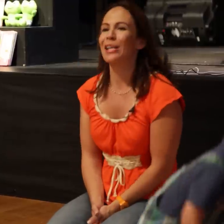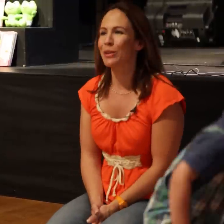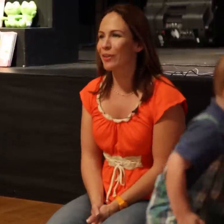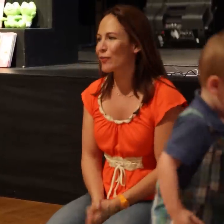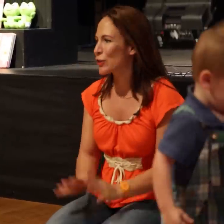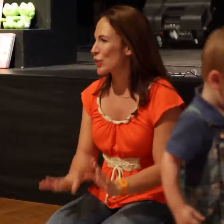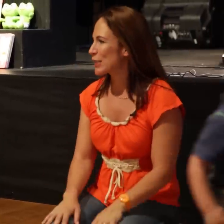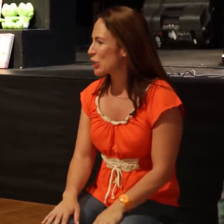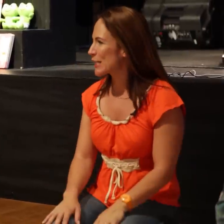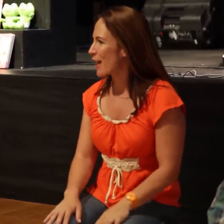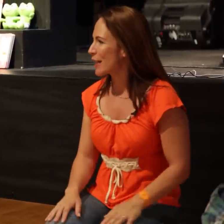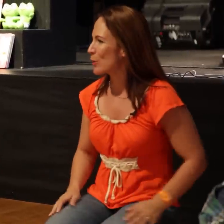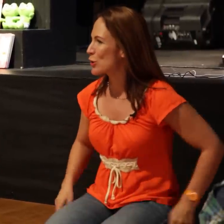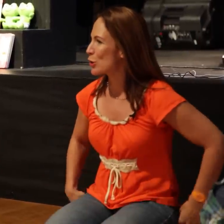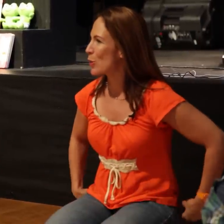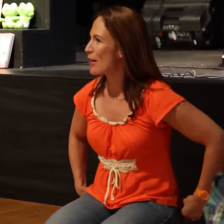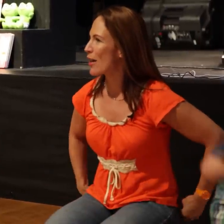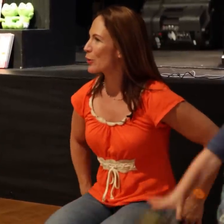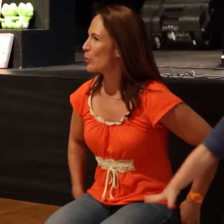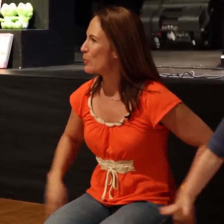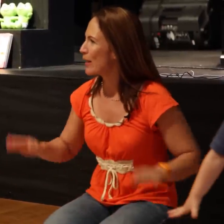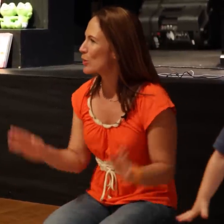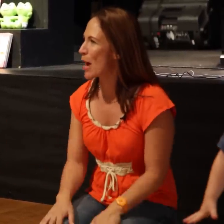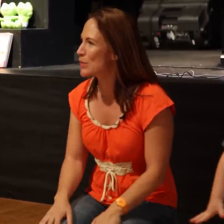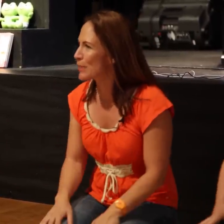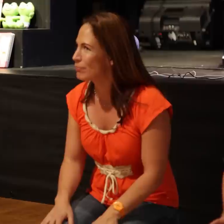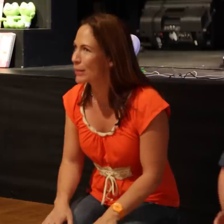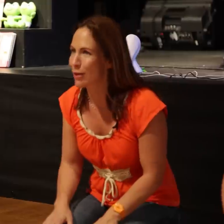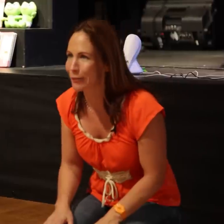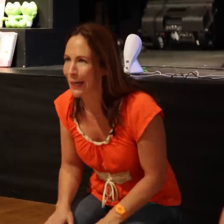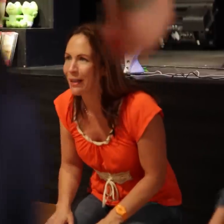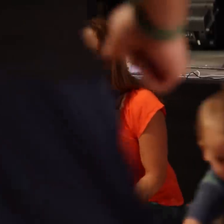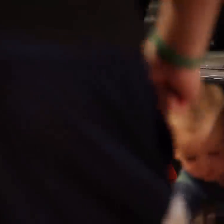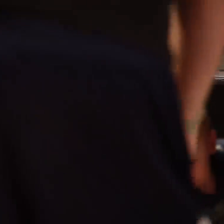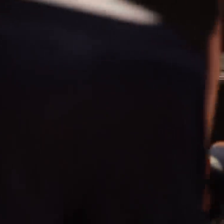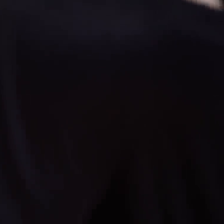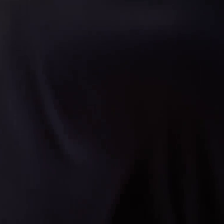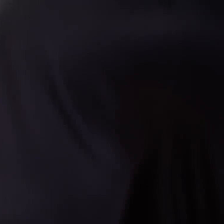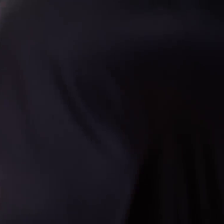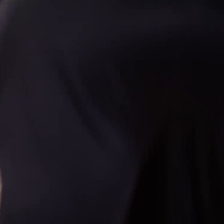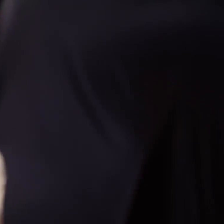and that's when I very first started teaching sign language to another human being, which happened to be my daughter, Leah, who was born profoundly deaf,